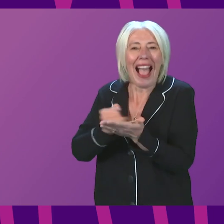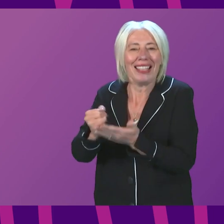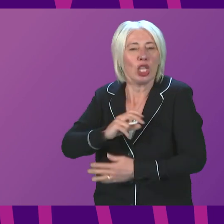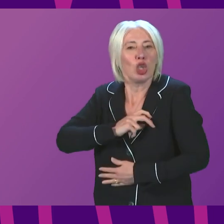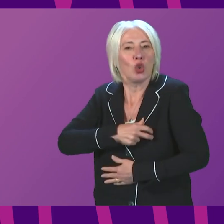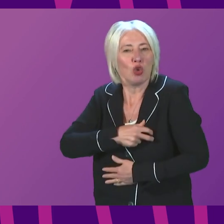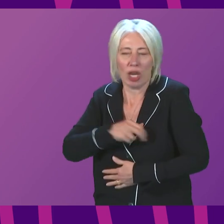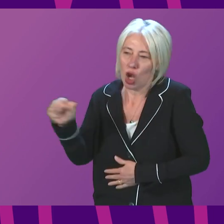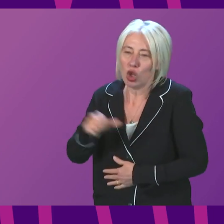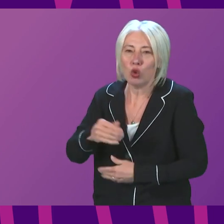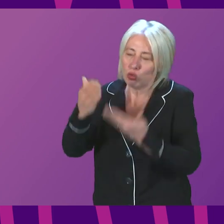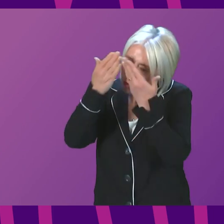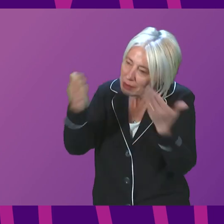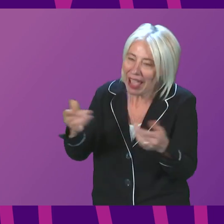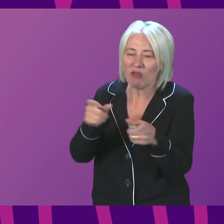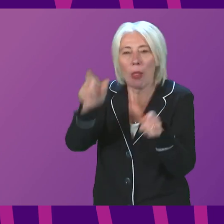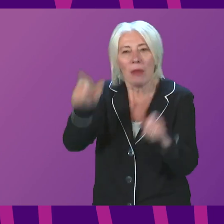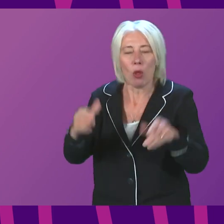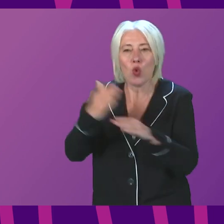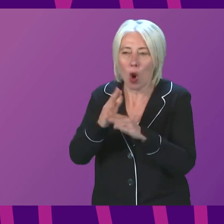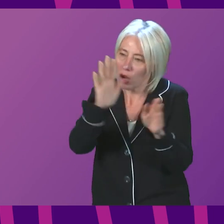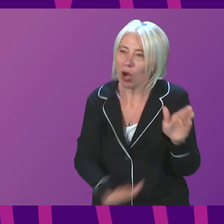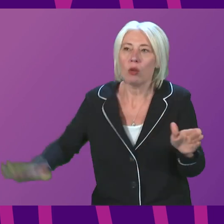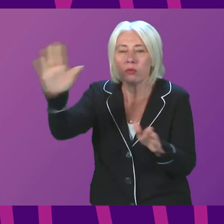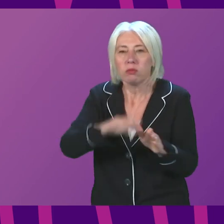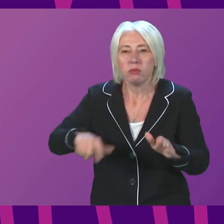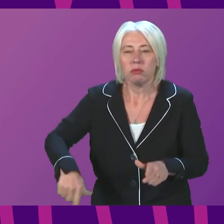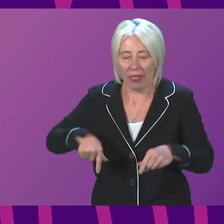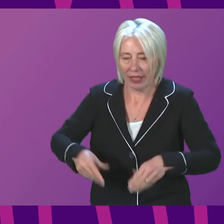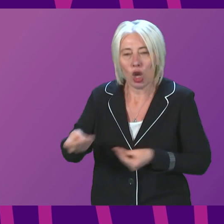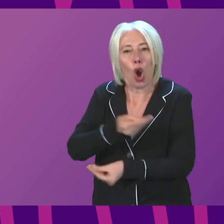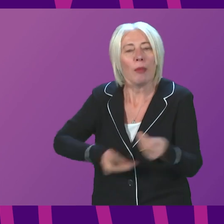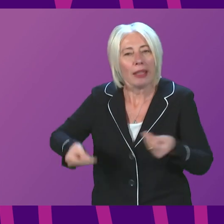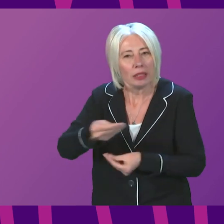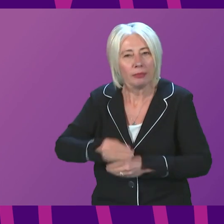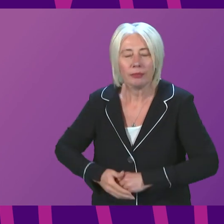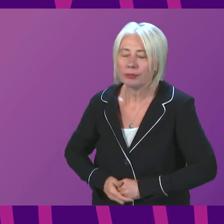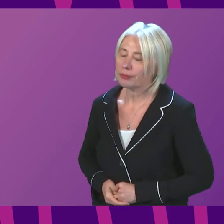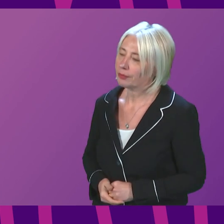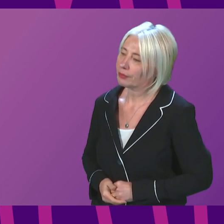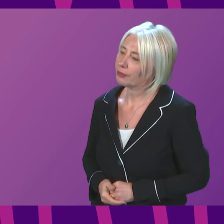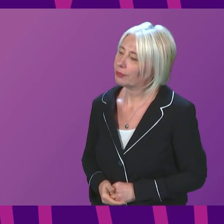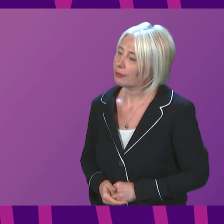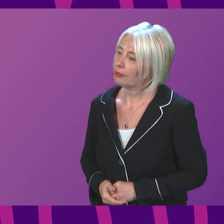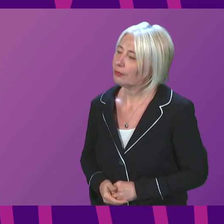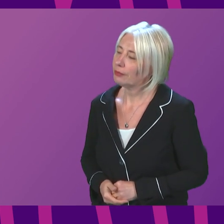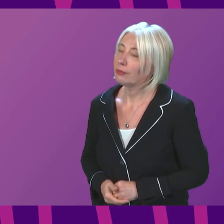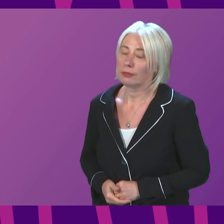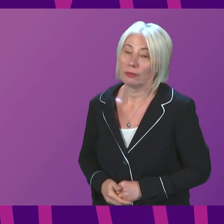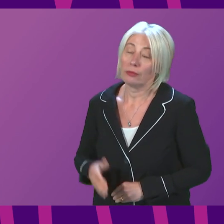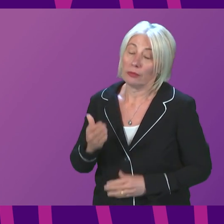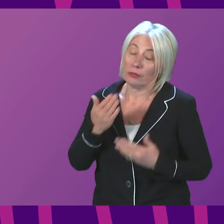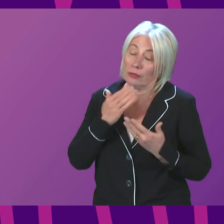show some respect for workers across the economy.